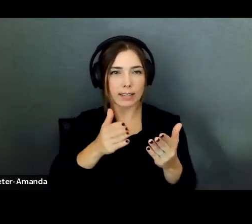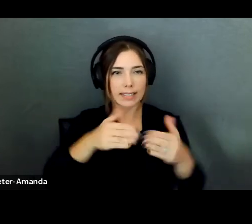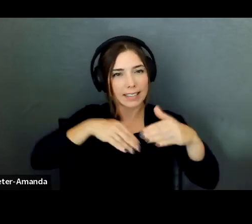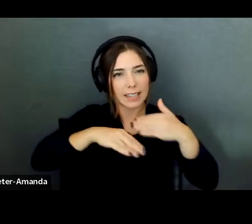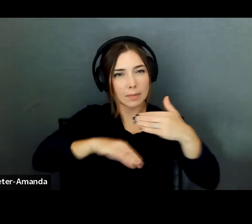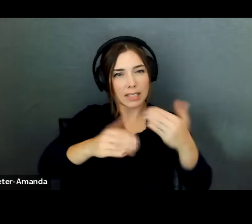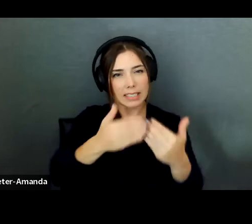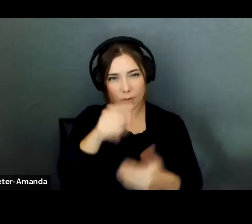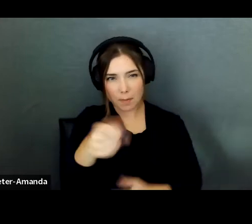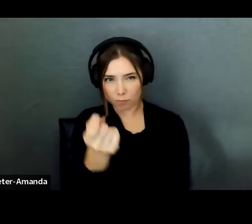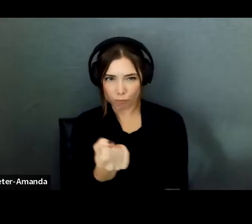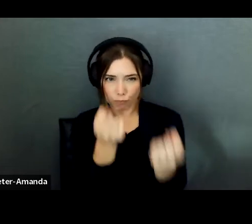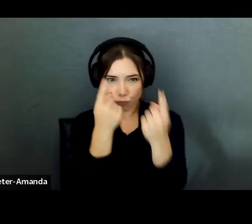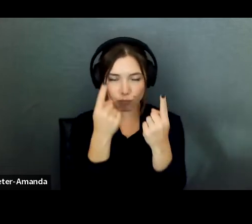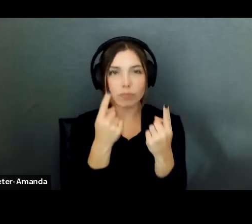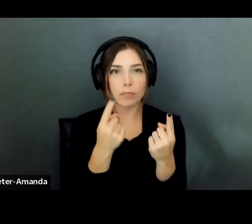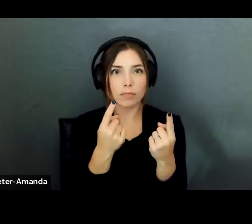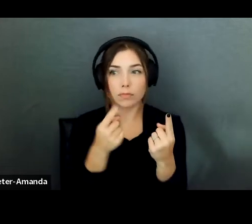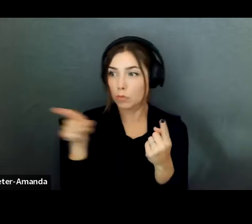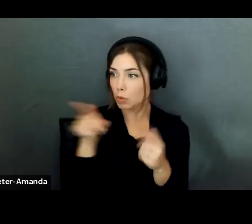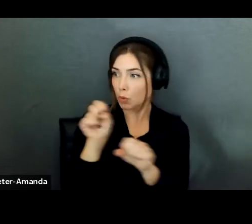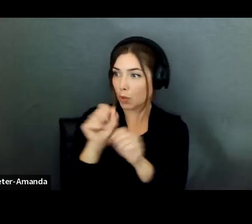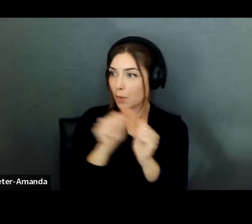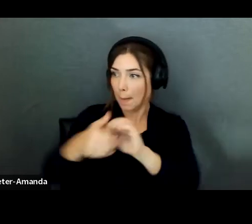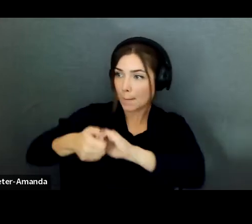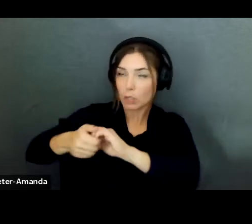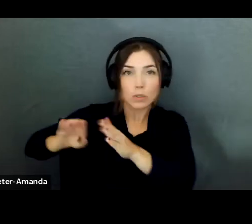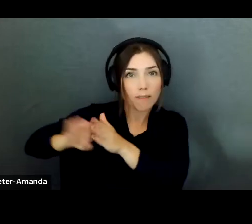That is something you can work with parters in on to develop one really great resources